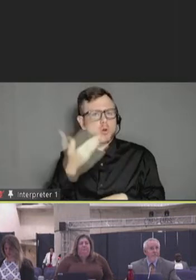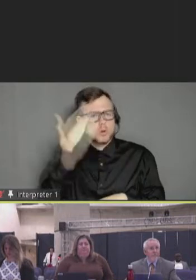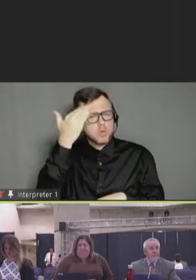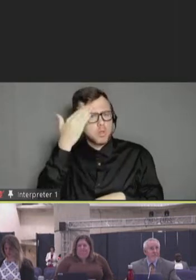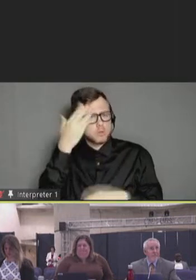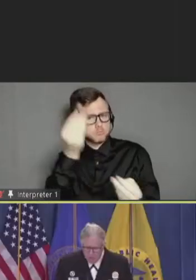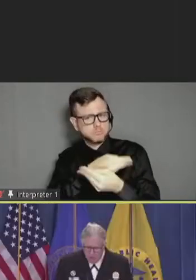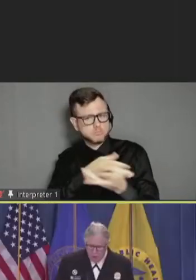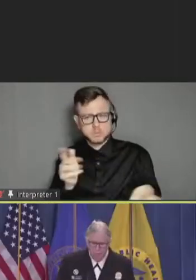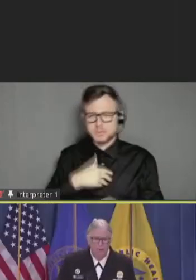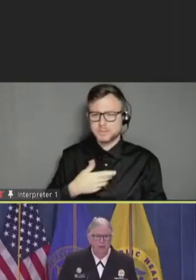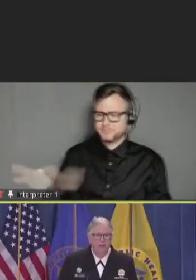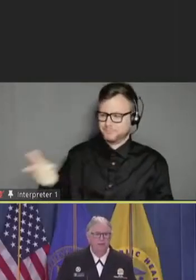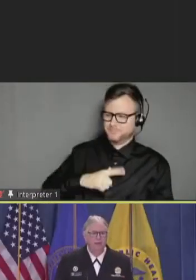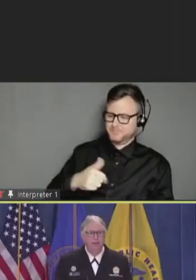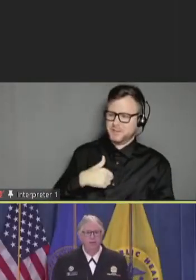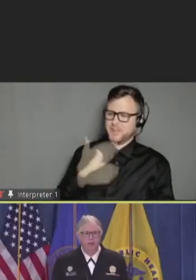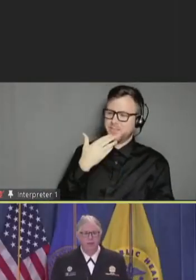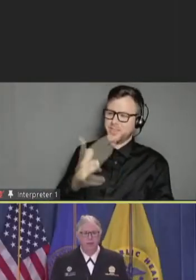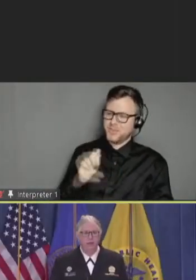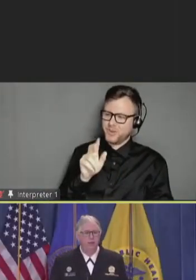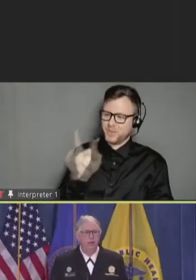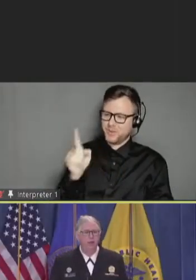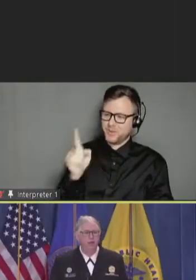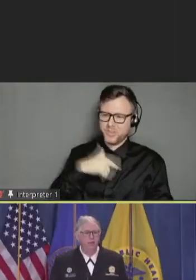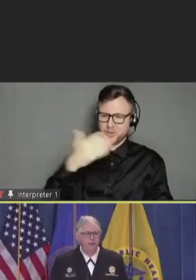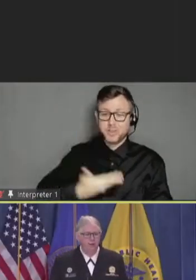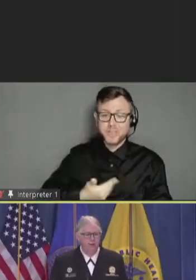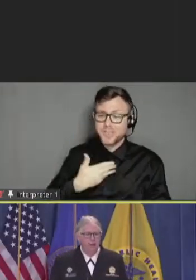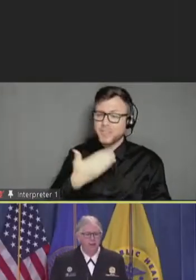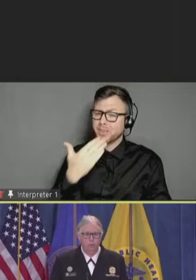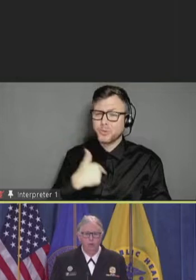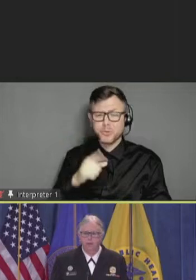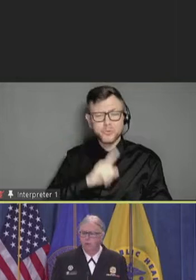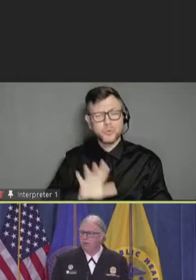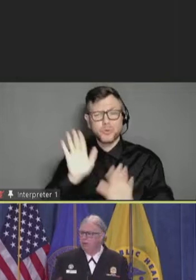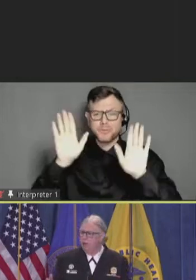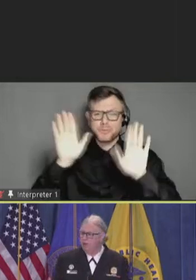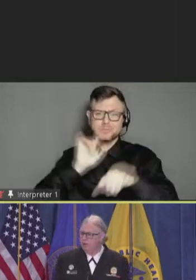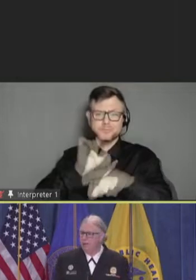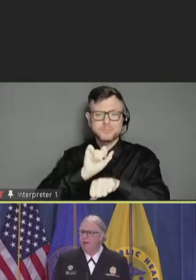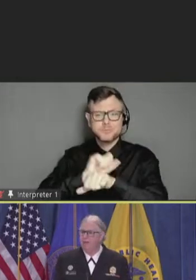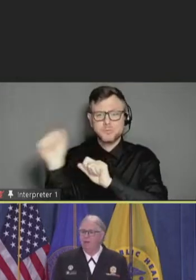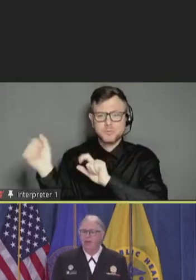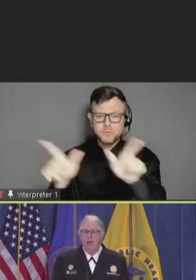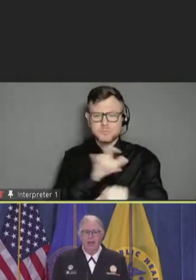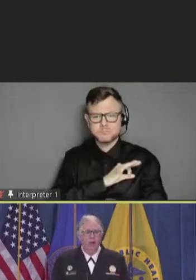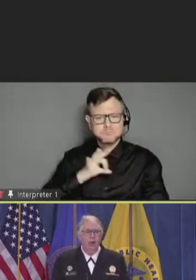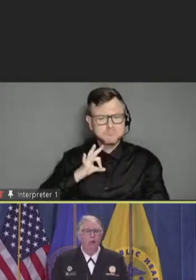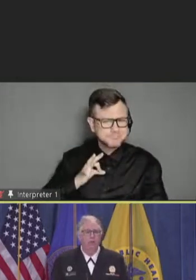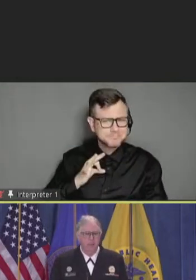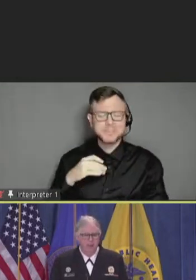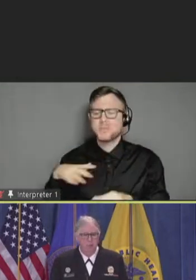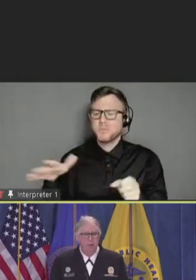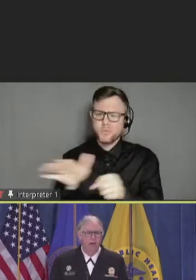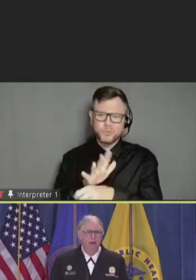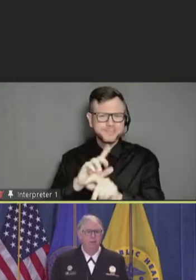Rachel Levine: Well, thank you so much, Ann, for that introduction. And thank you for your fantastic work, as well as all the staff and our whole team in